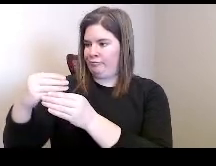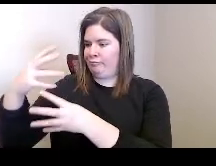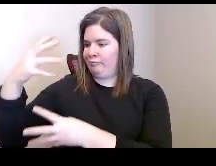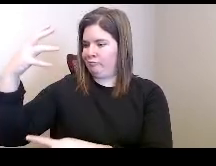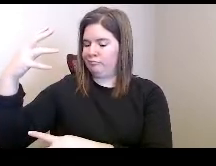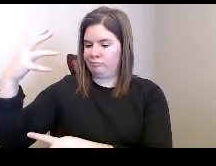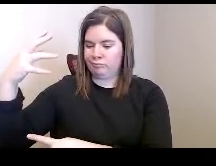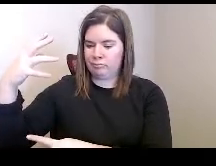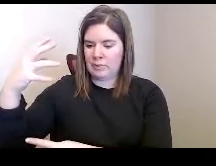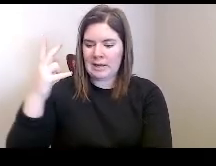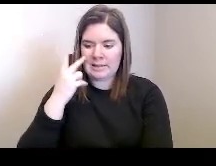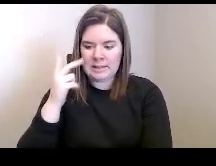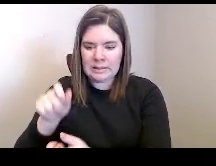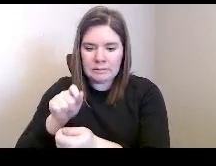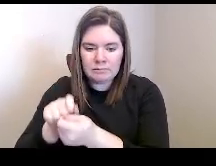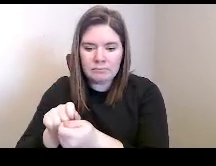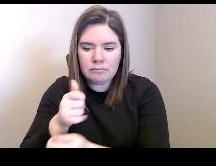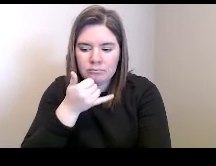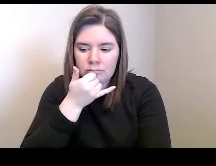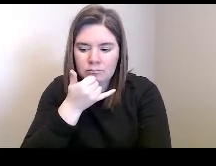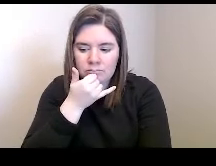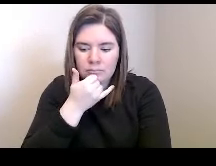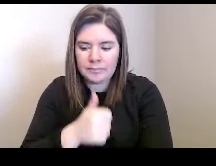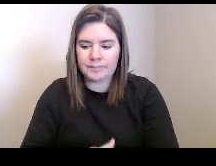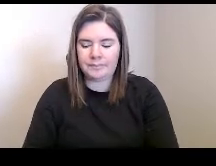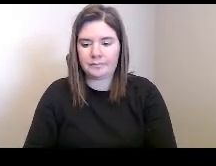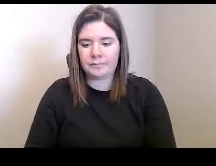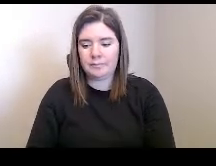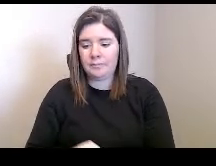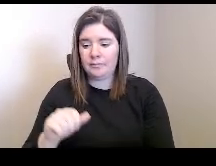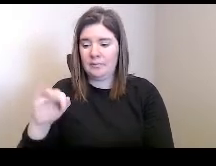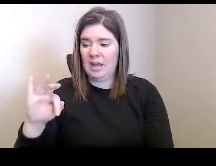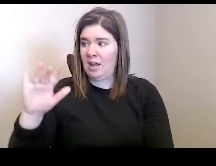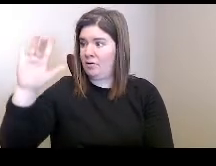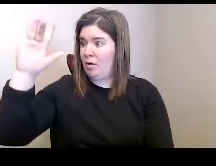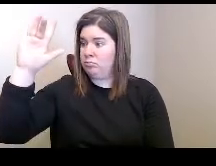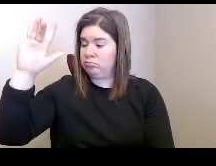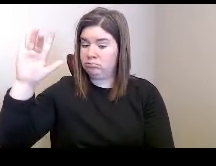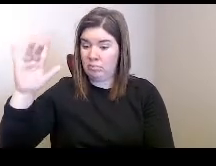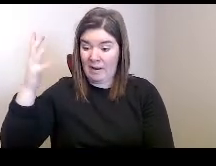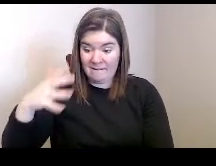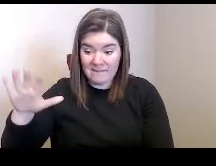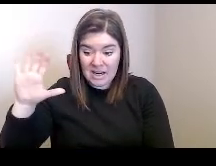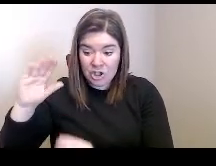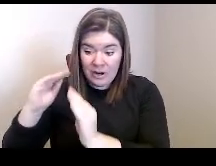And if we cleared all of these it would say accessibility is good to go.